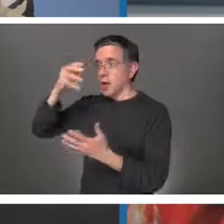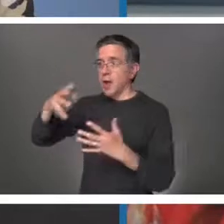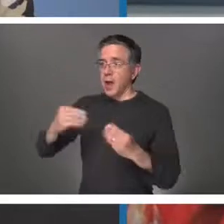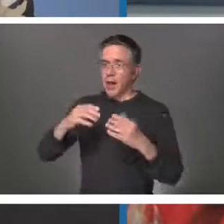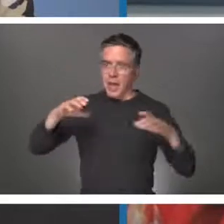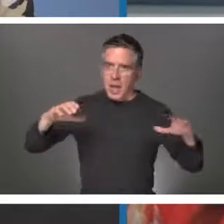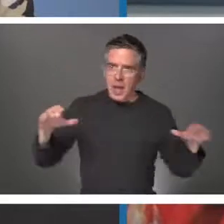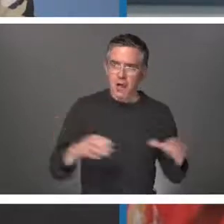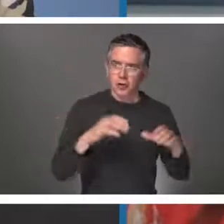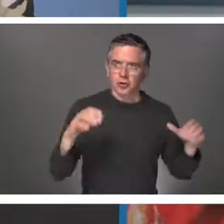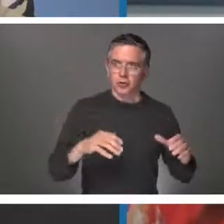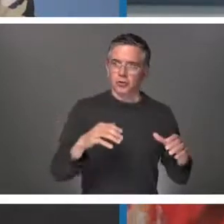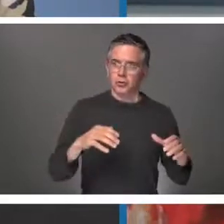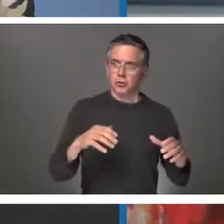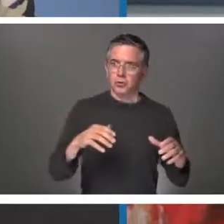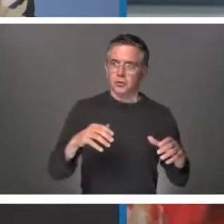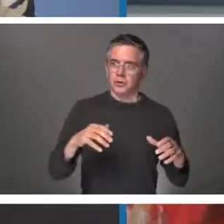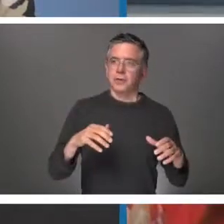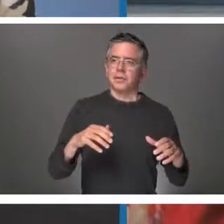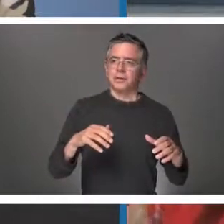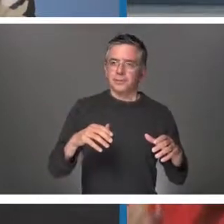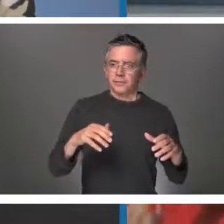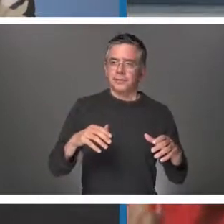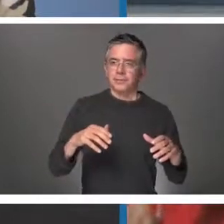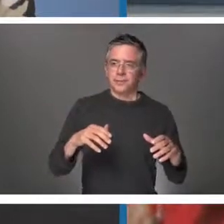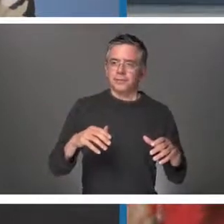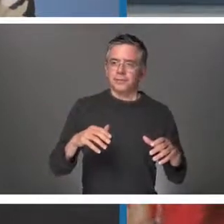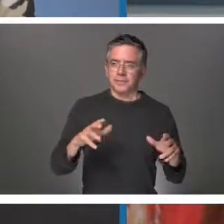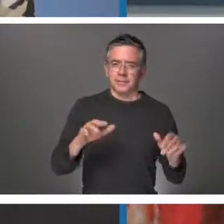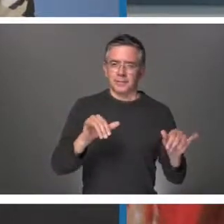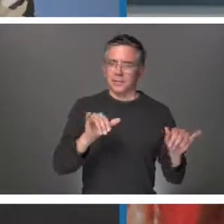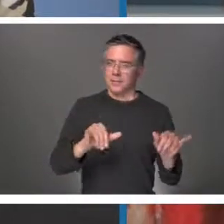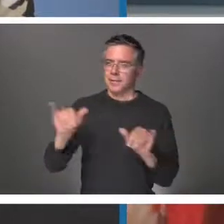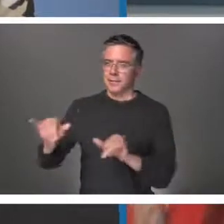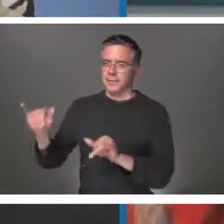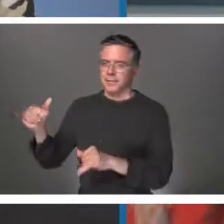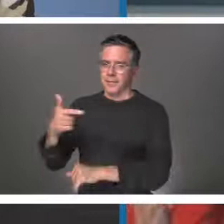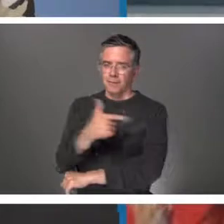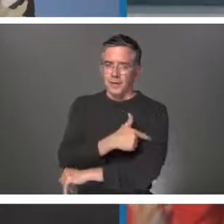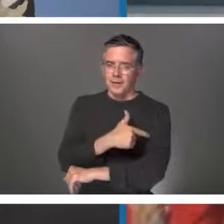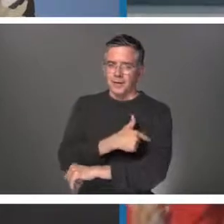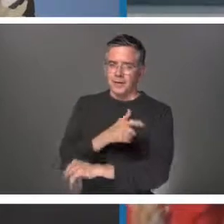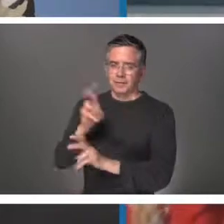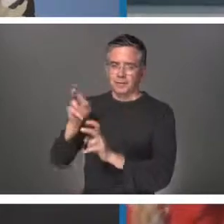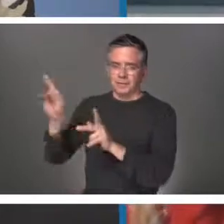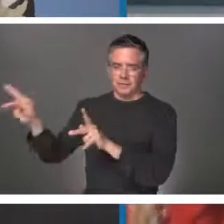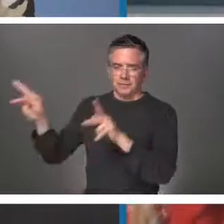to vaccine equity is going to be critical. We have the data now. We can run reports all day long,